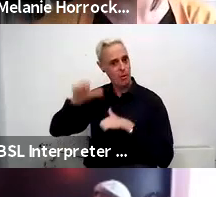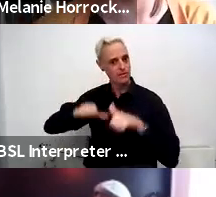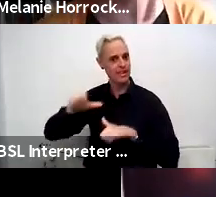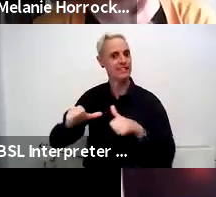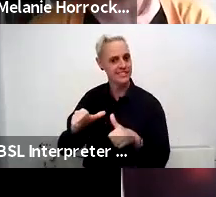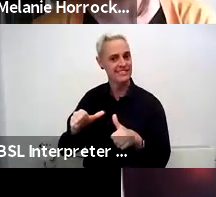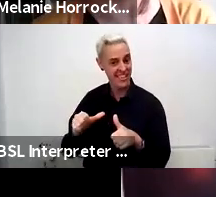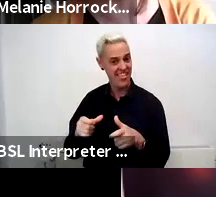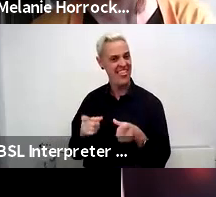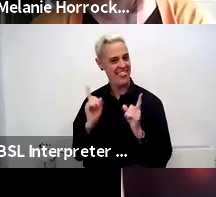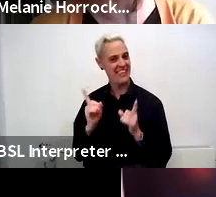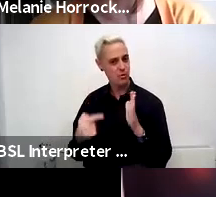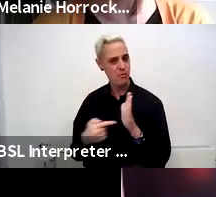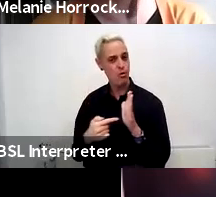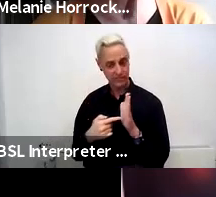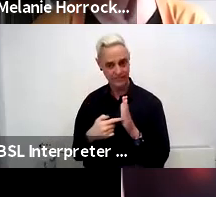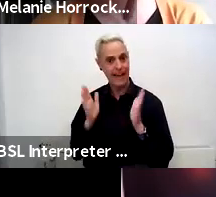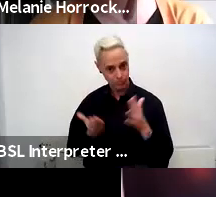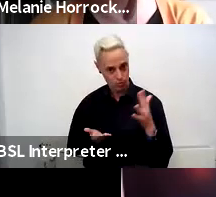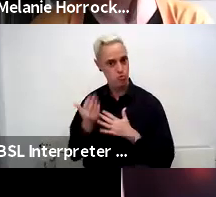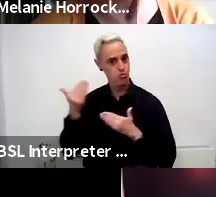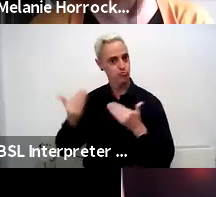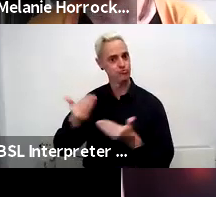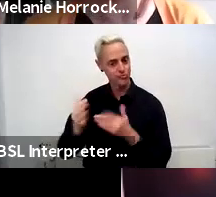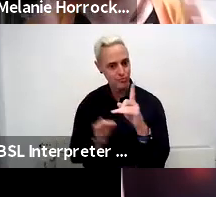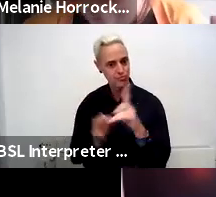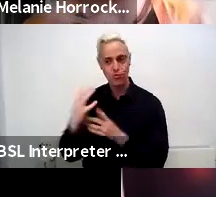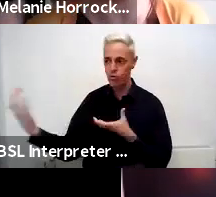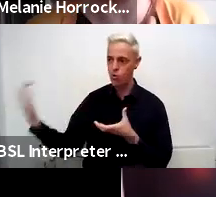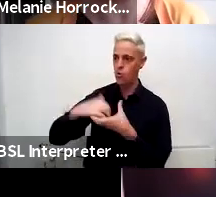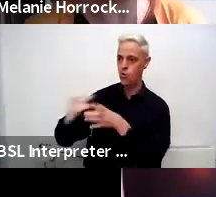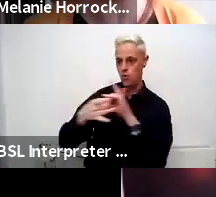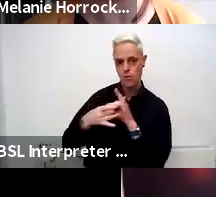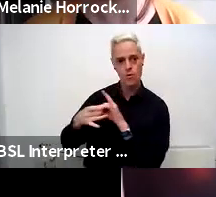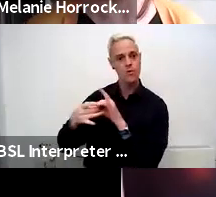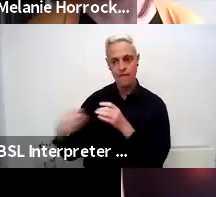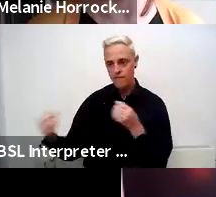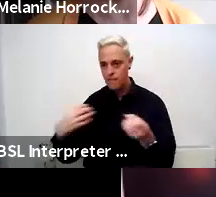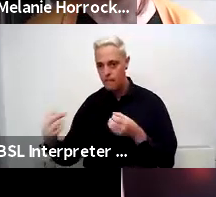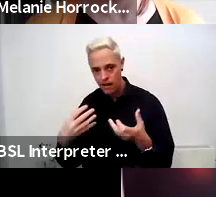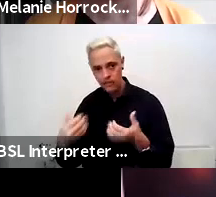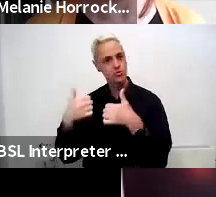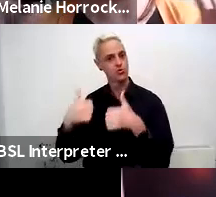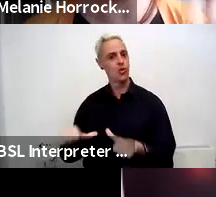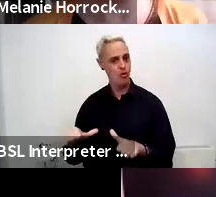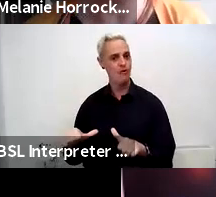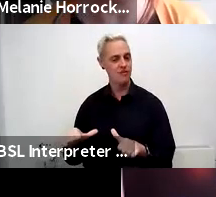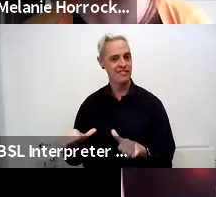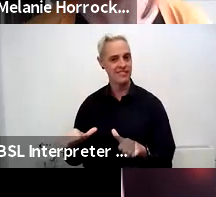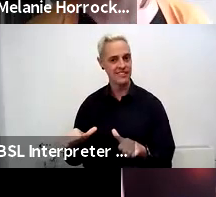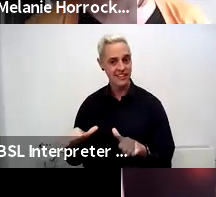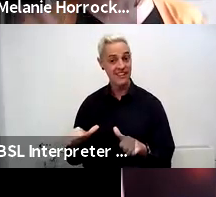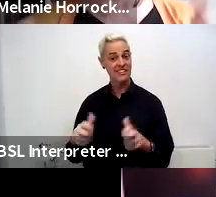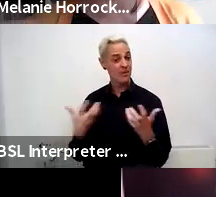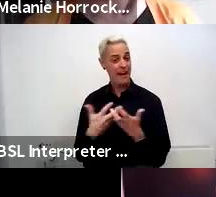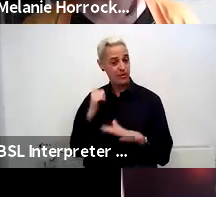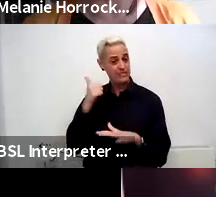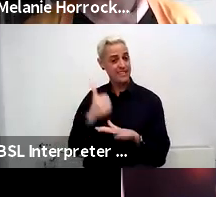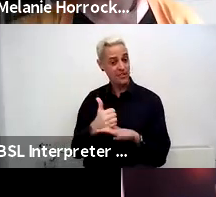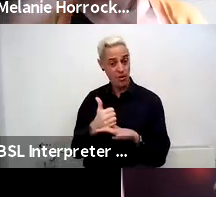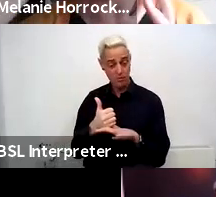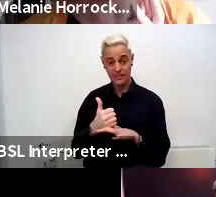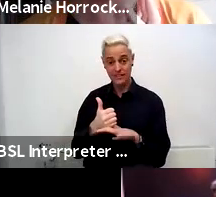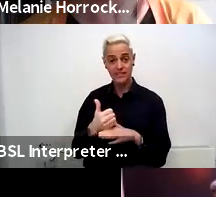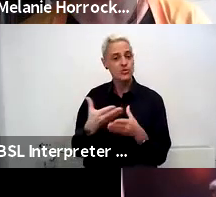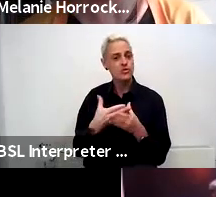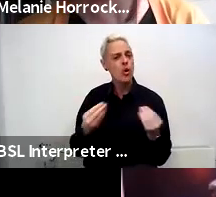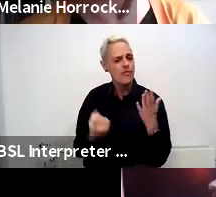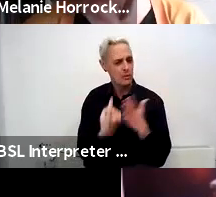And I think those conversations and one of the ones that we would have to have moving forward. And how do we look at what we can do as a solution. And what can we put in place that would actually provide those issues.